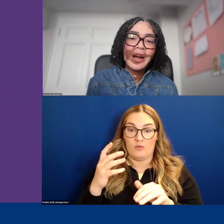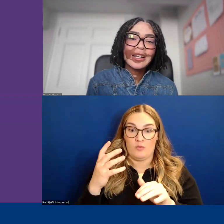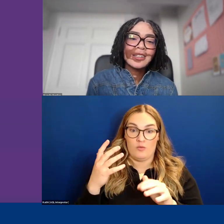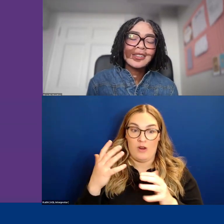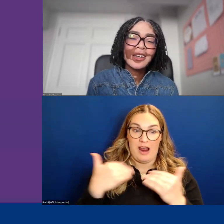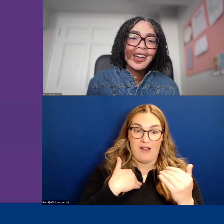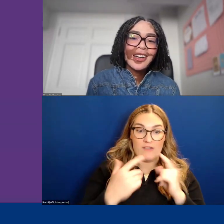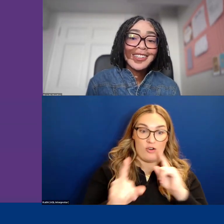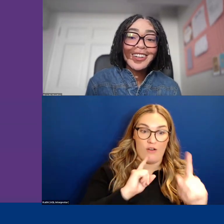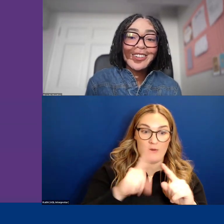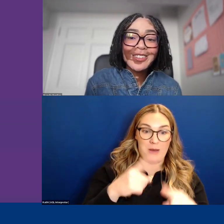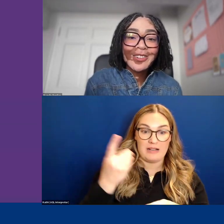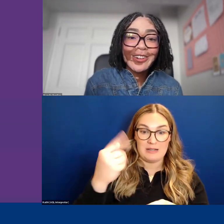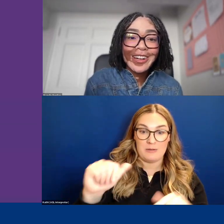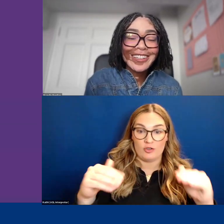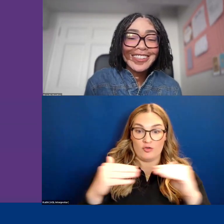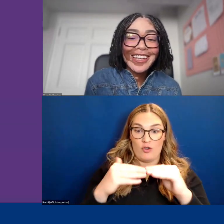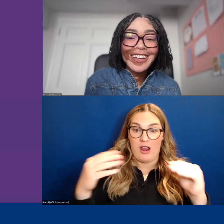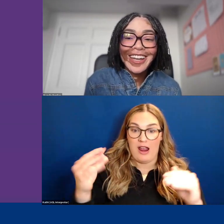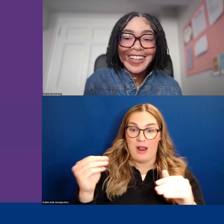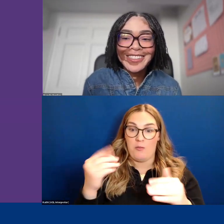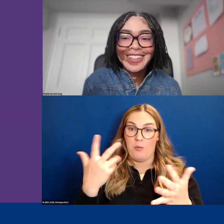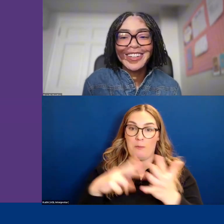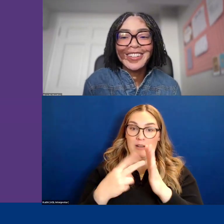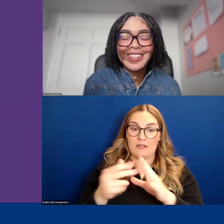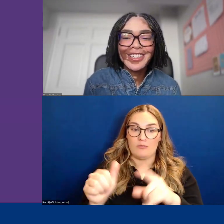in practice, Taylor's story is not a case study.